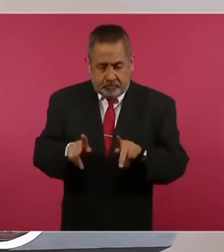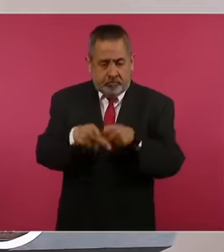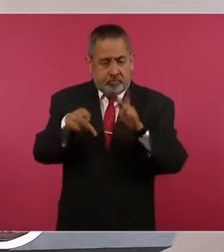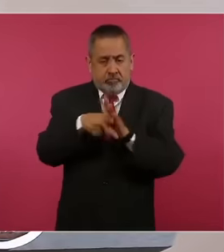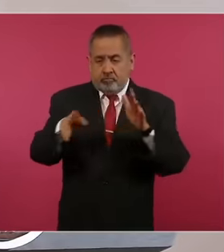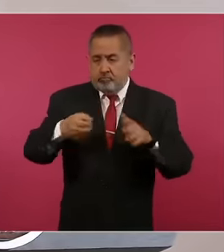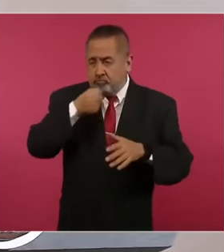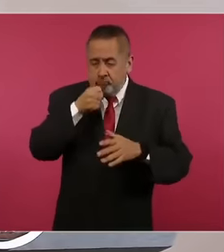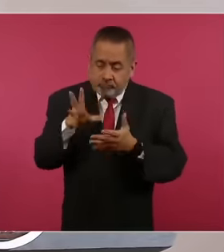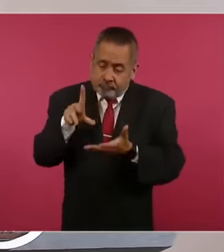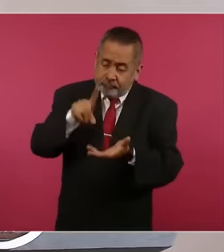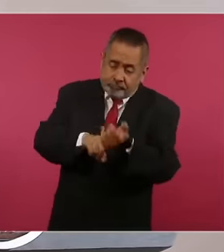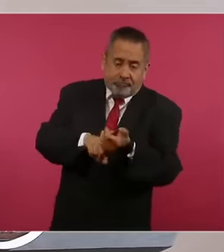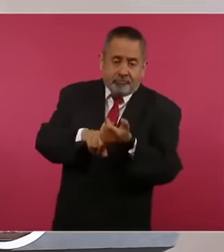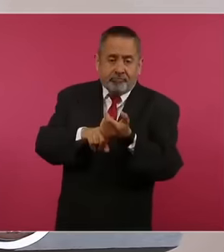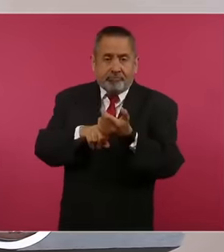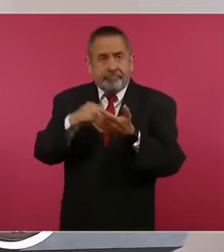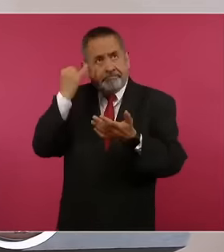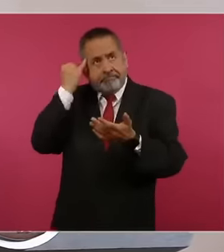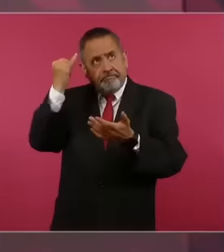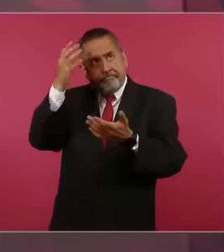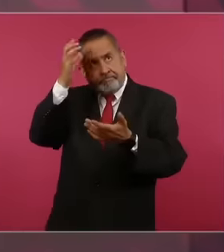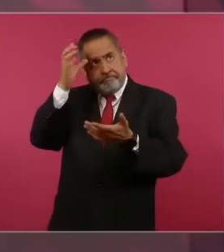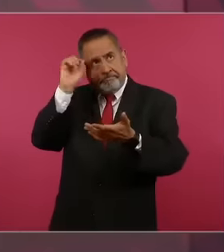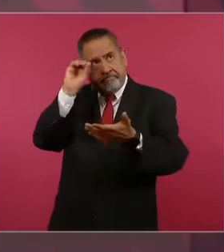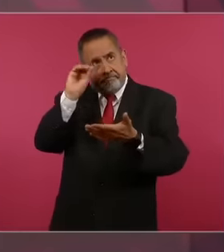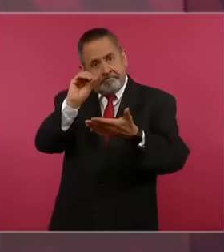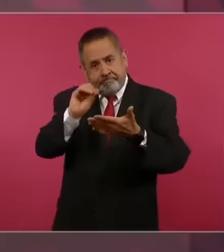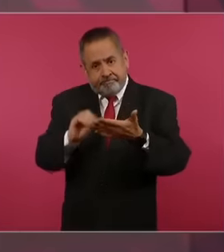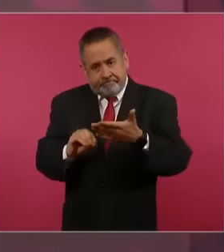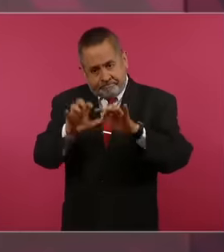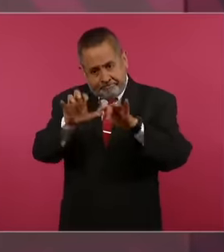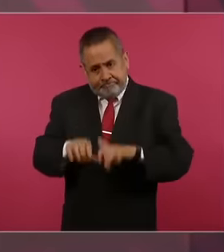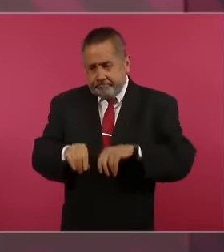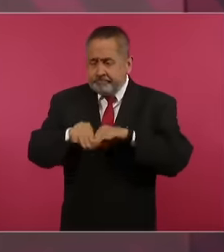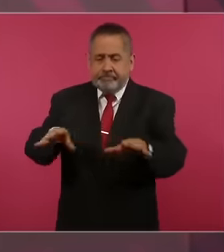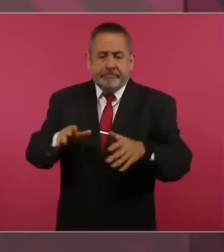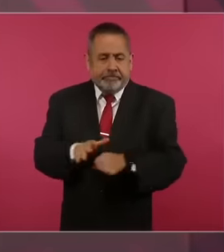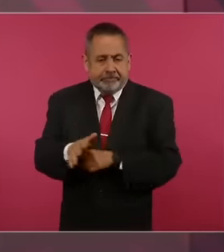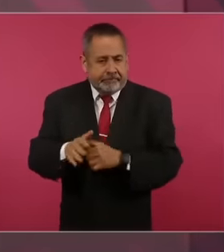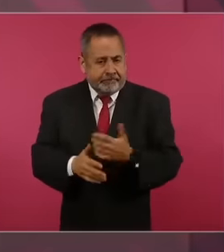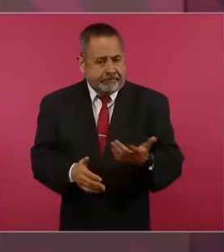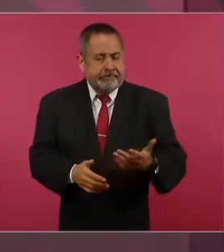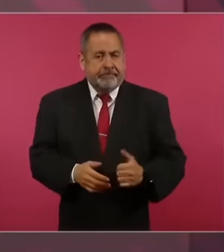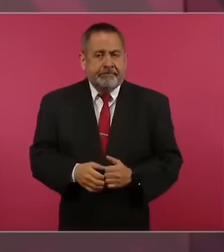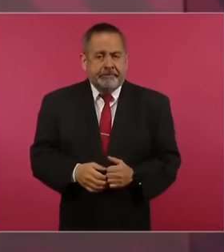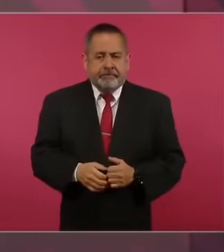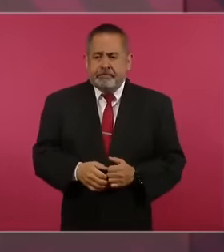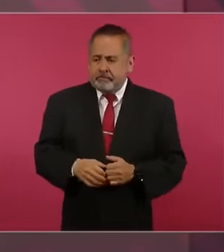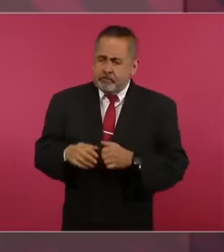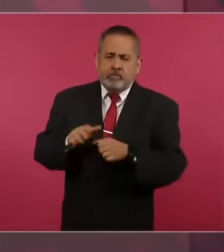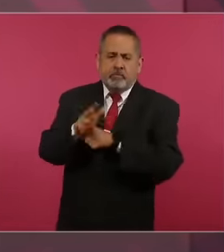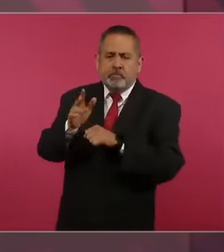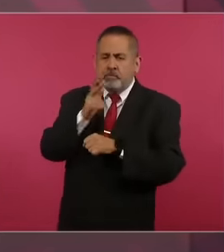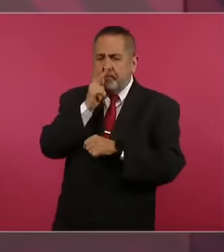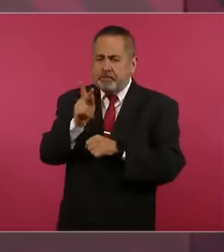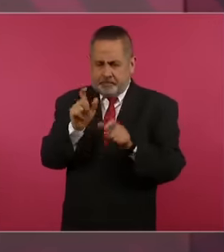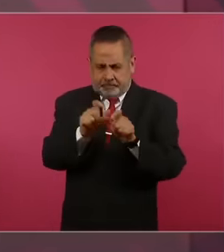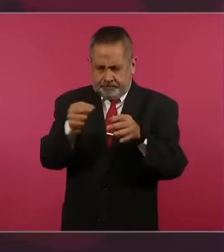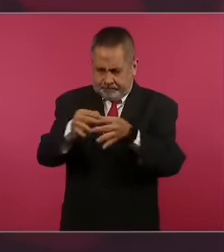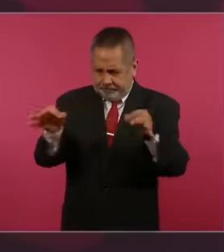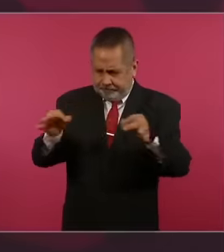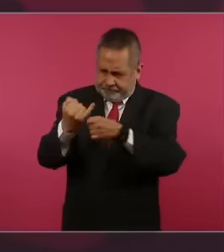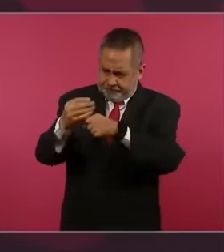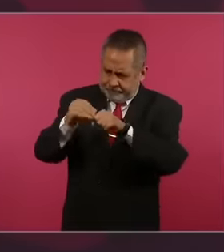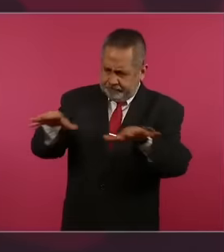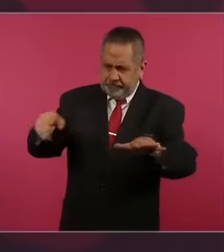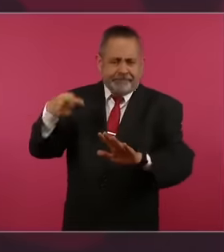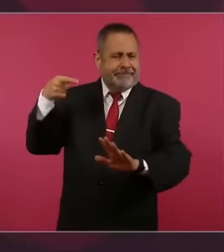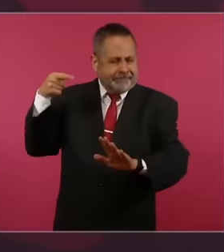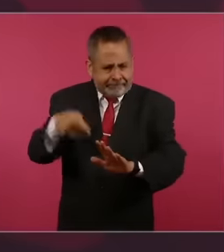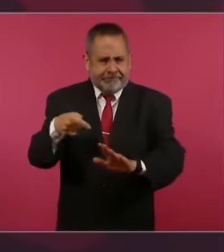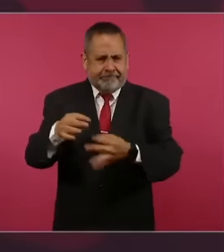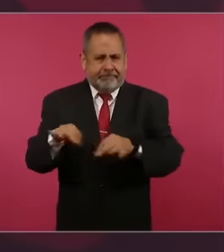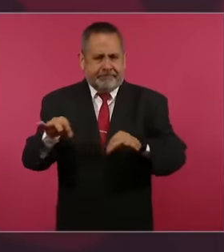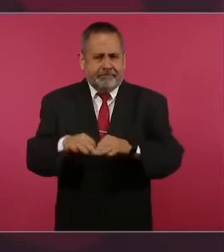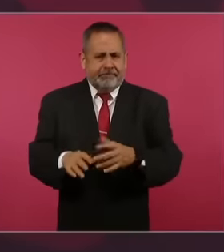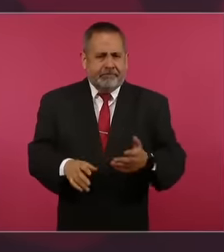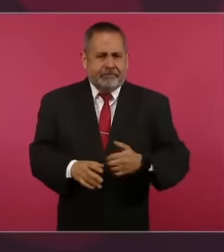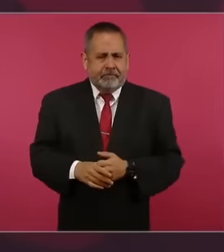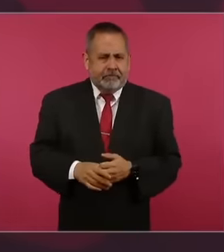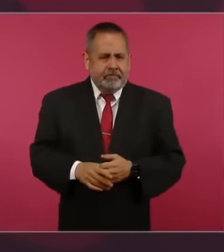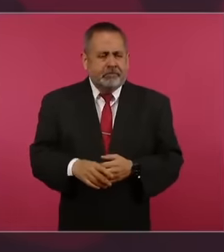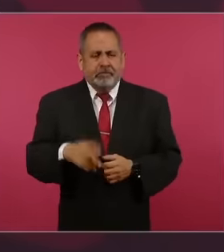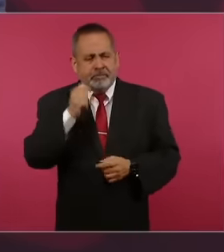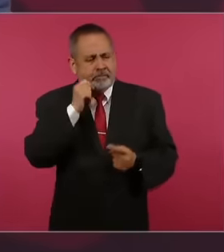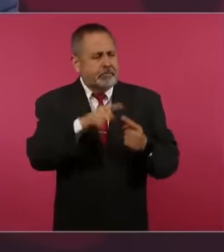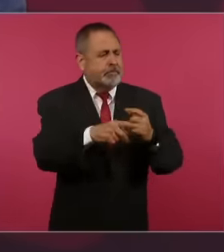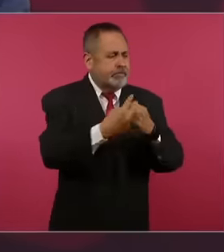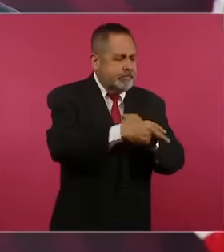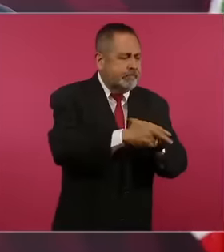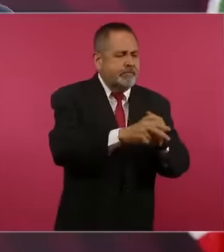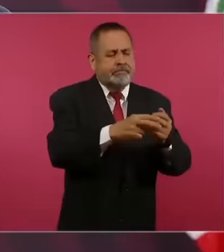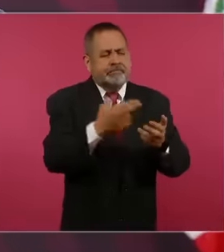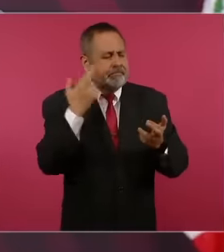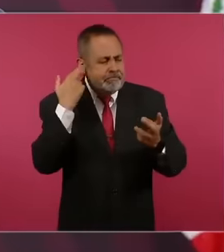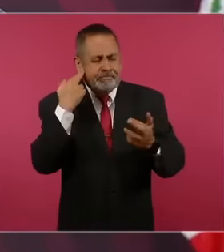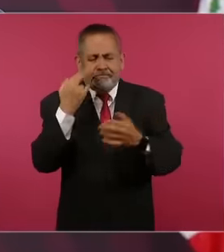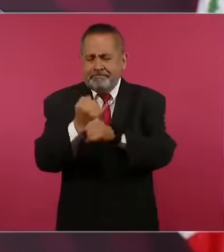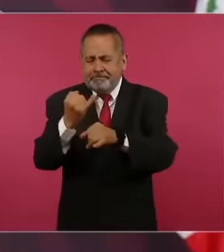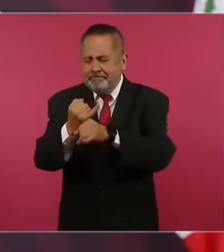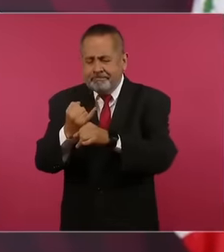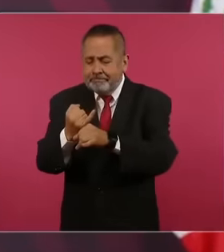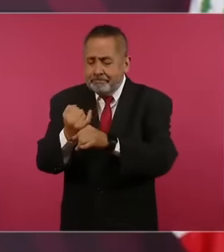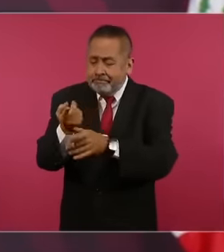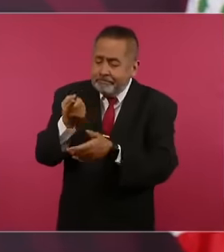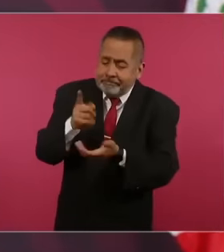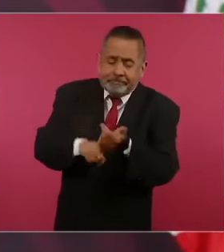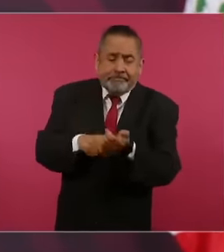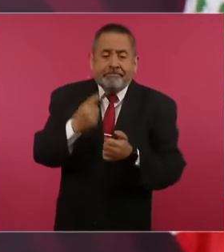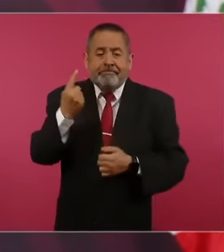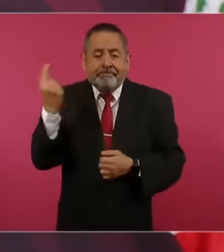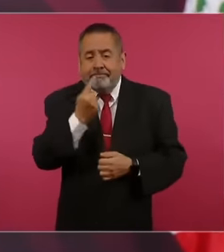content with what is reported, not with what medium it is being reported. So I do see